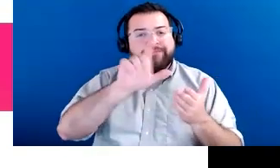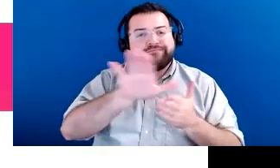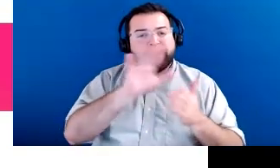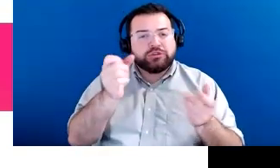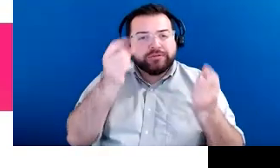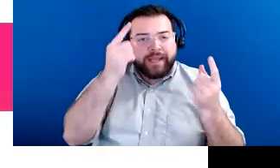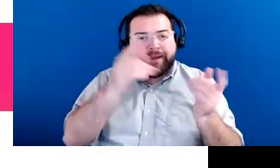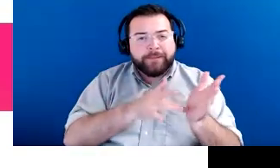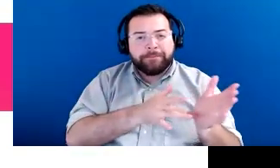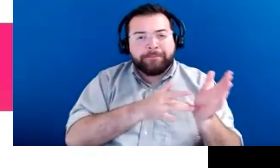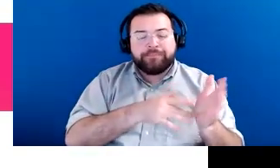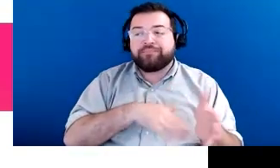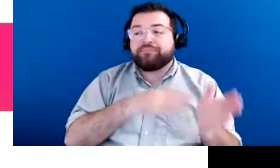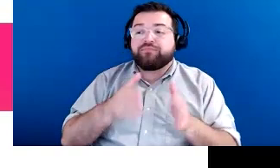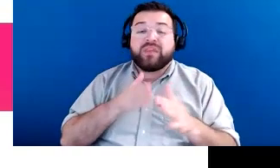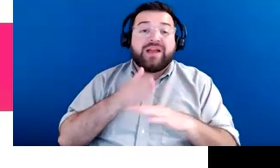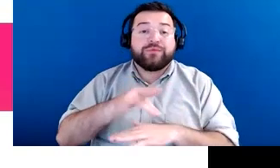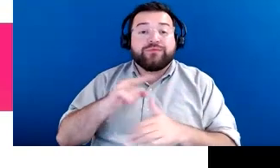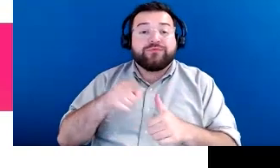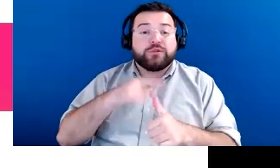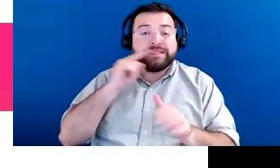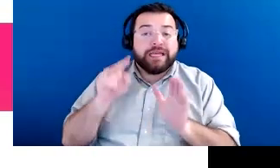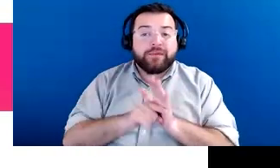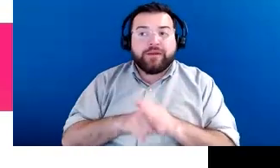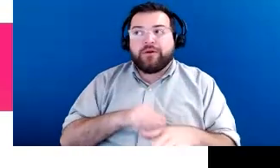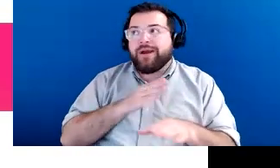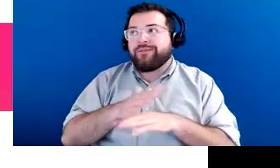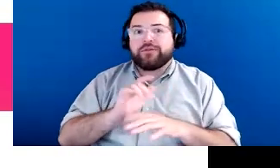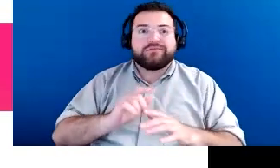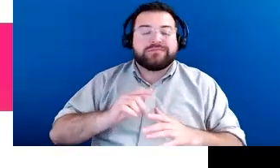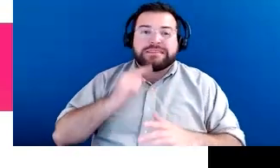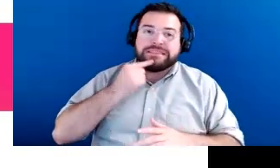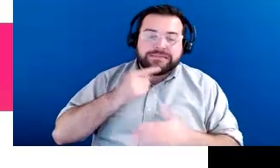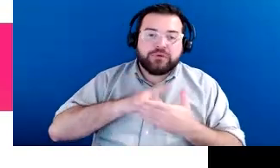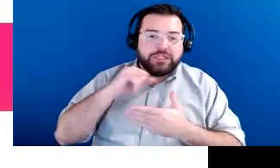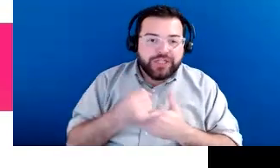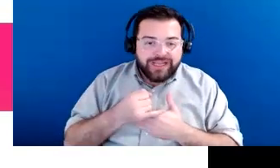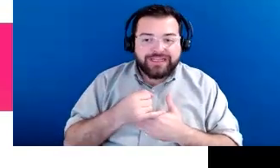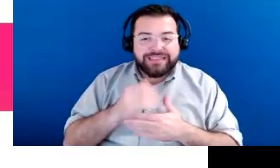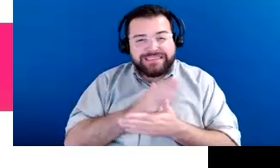Maybe after the first assignment or after big project at the end of your module, how did things go?